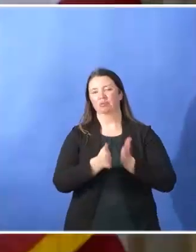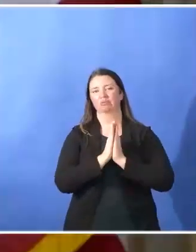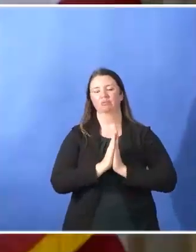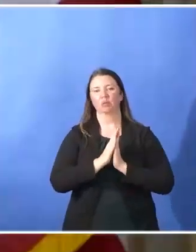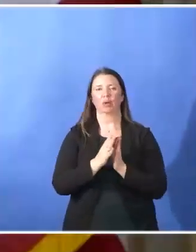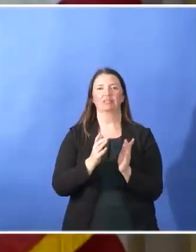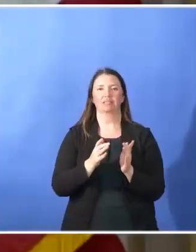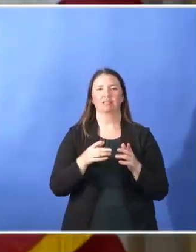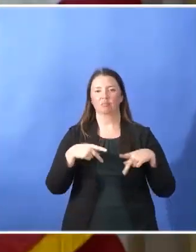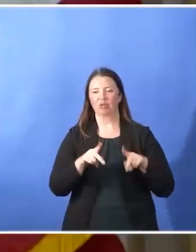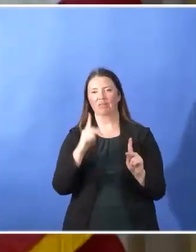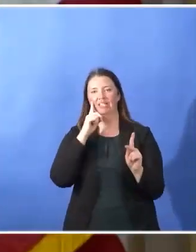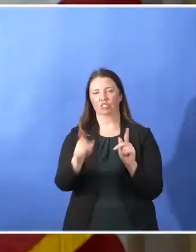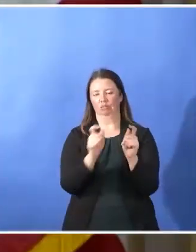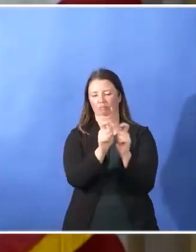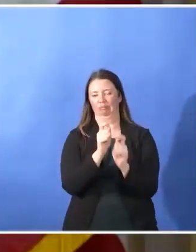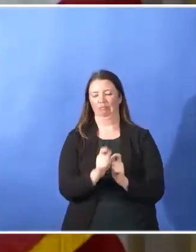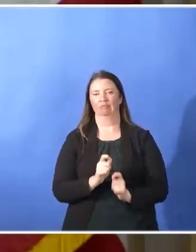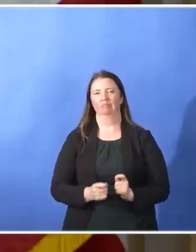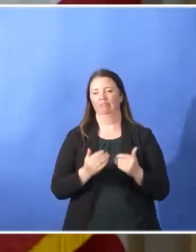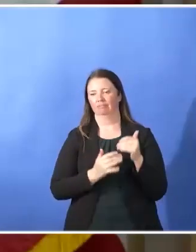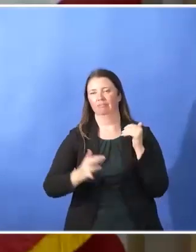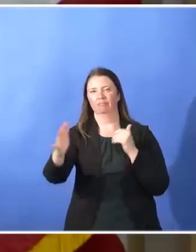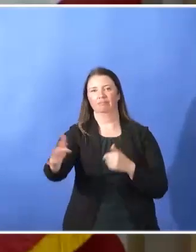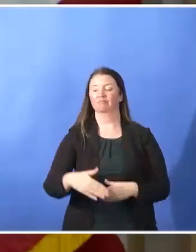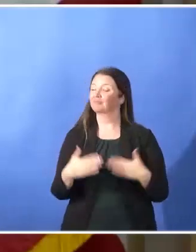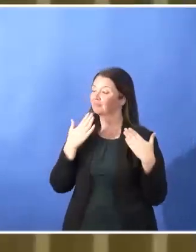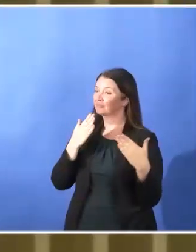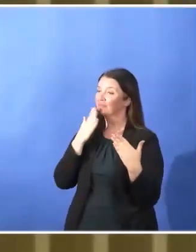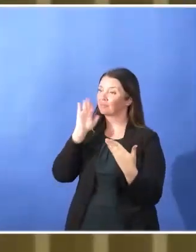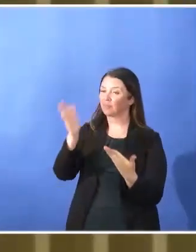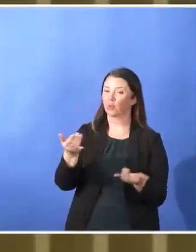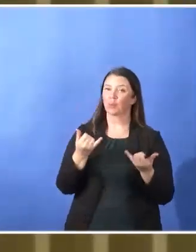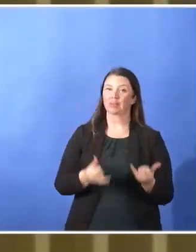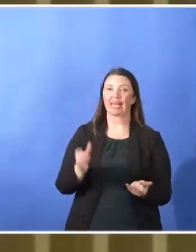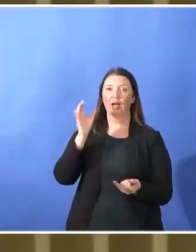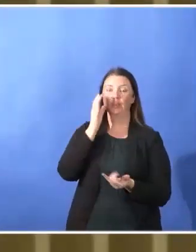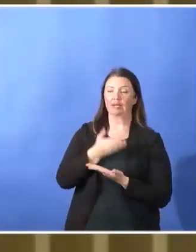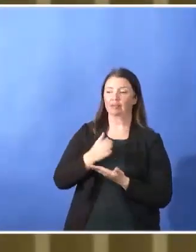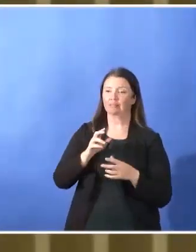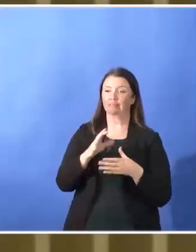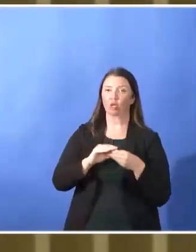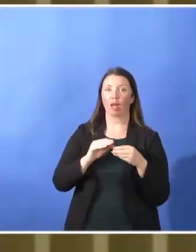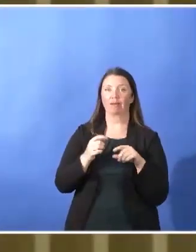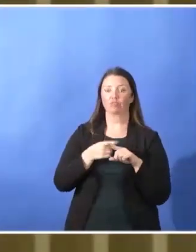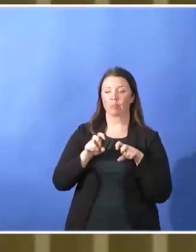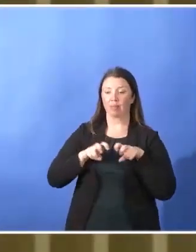BENCH. COMMISSIONER CARR?